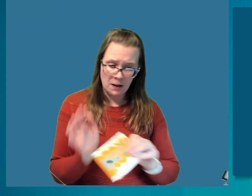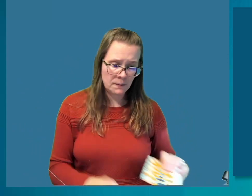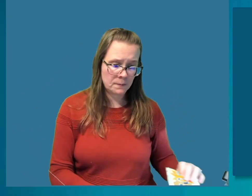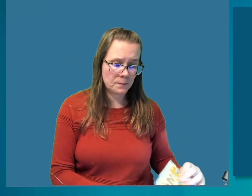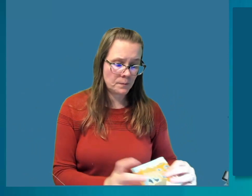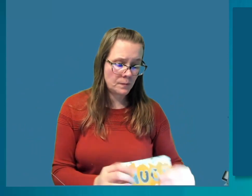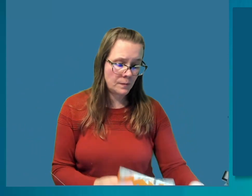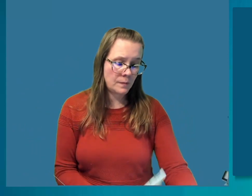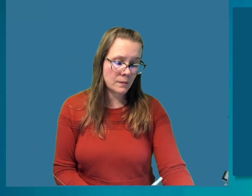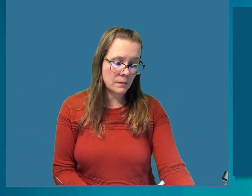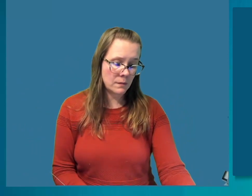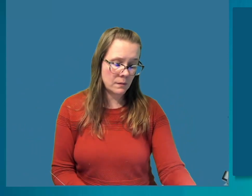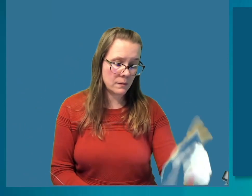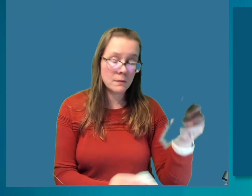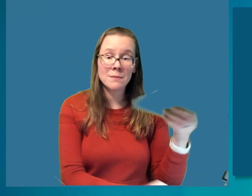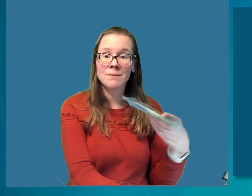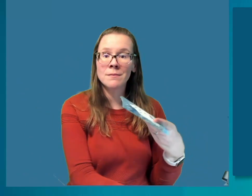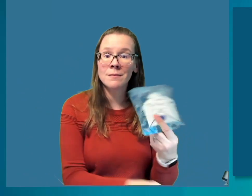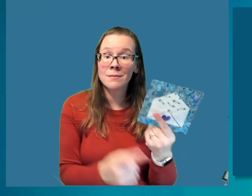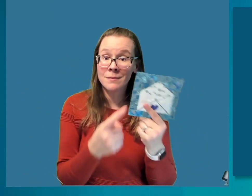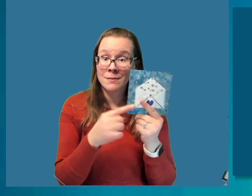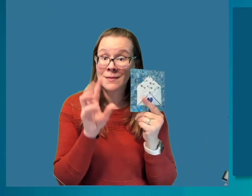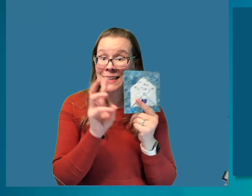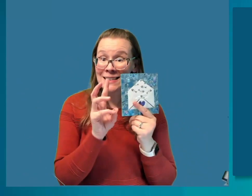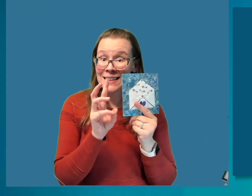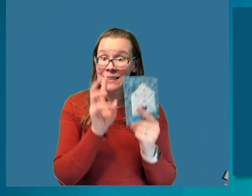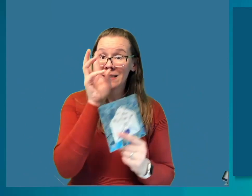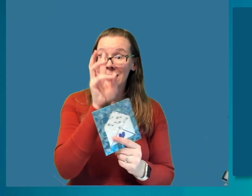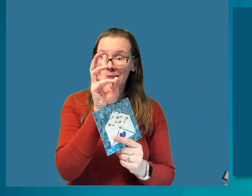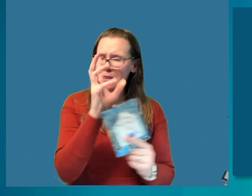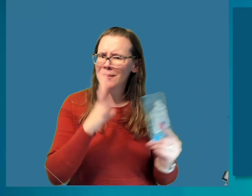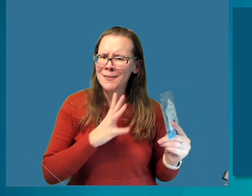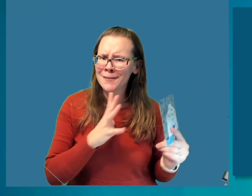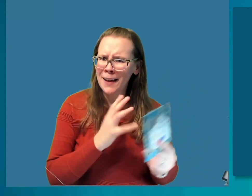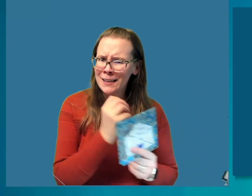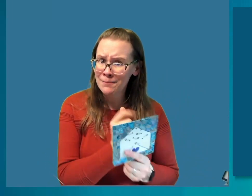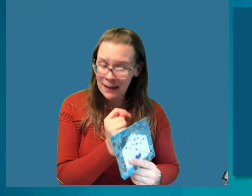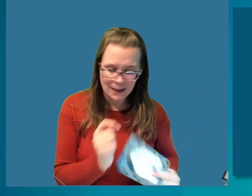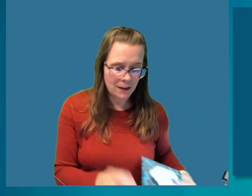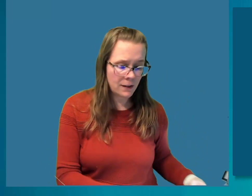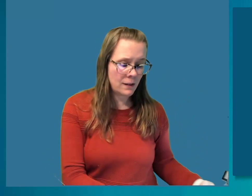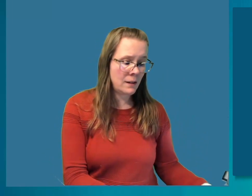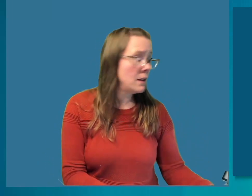that both the postcard and the greeting cards that I'm using are going to fit within those